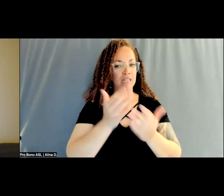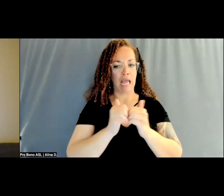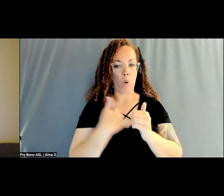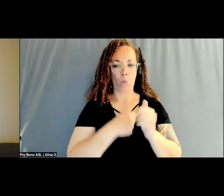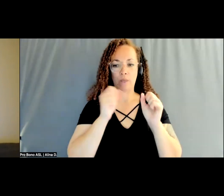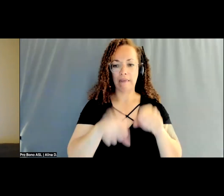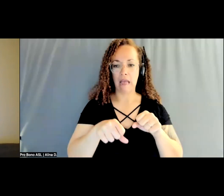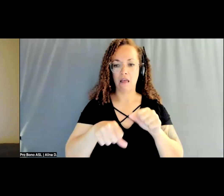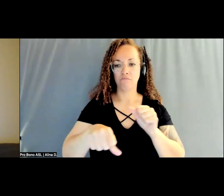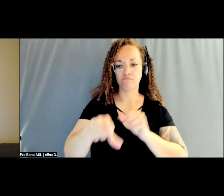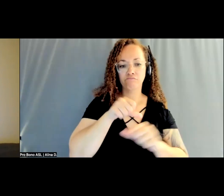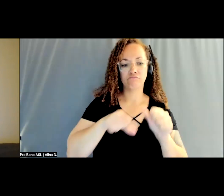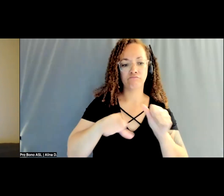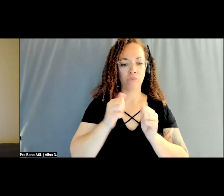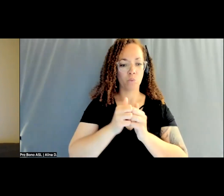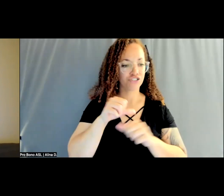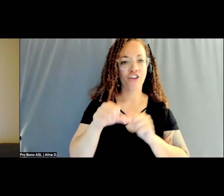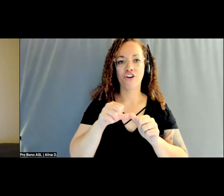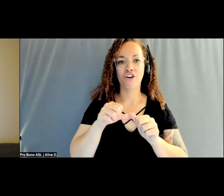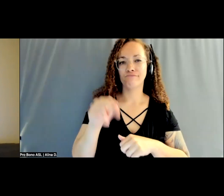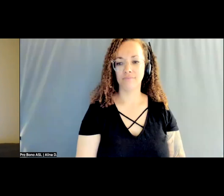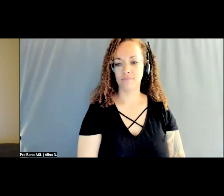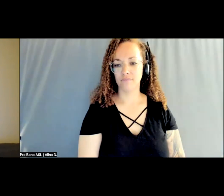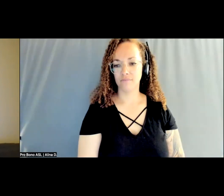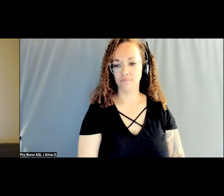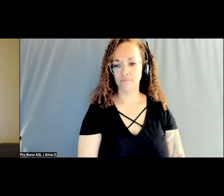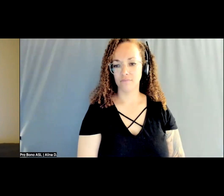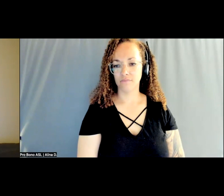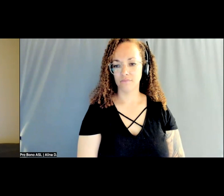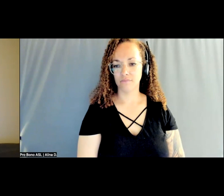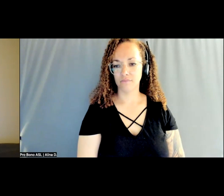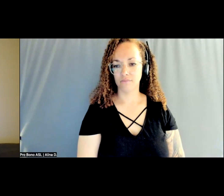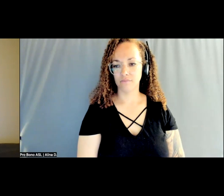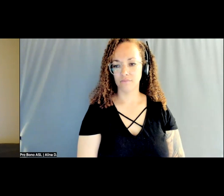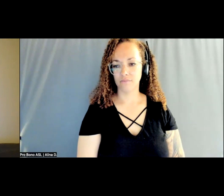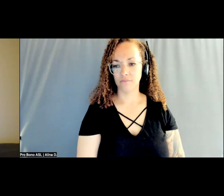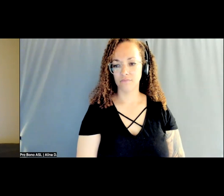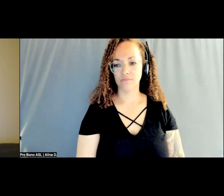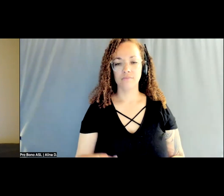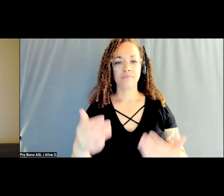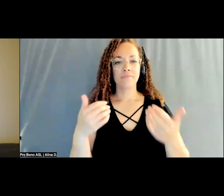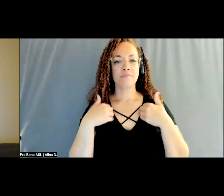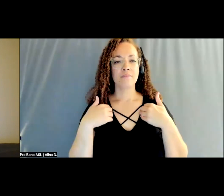in the now times, we plant red spider lilies. along the borders, the same borders that we insist